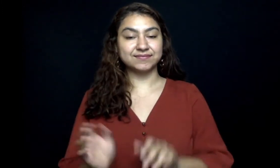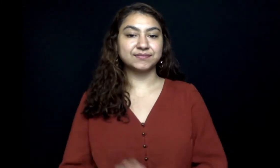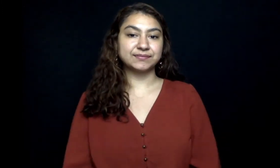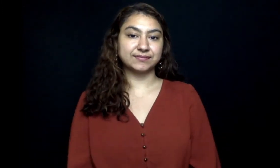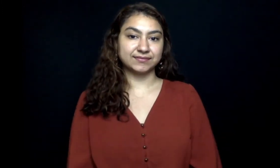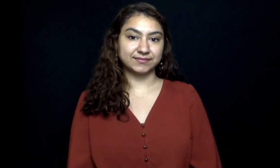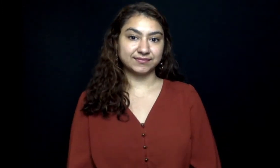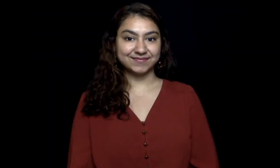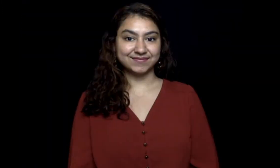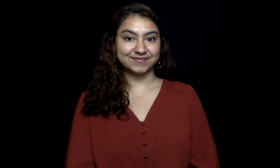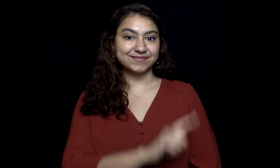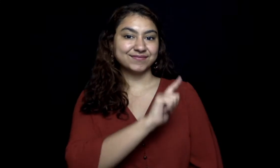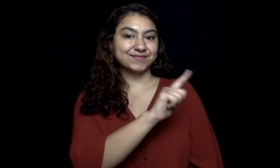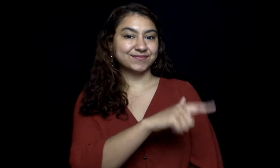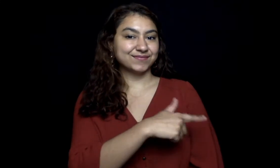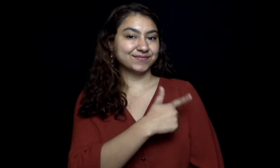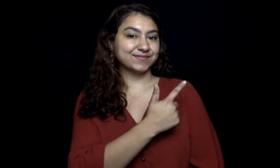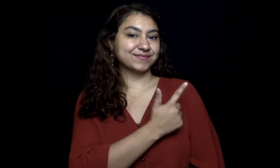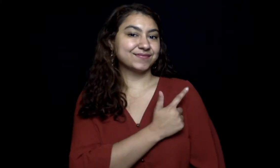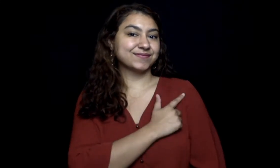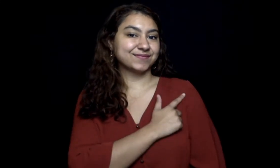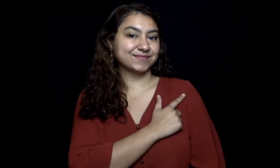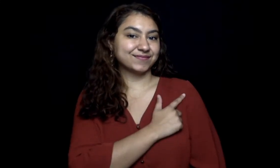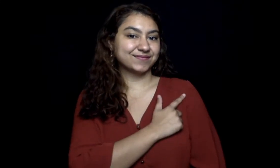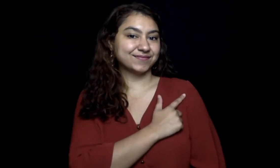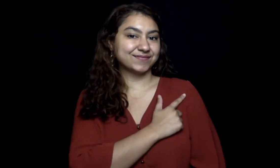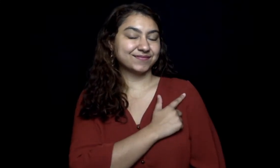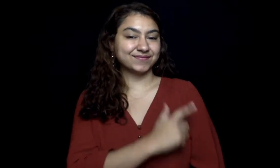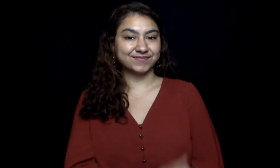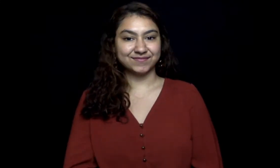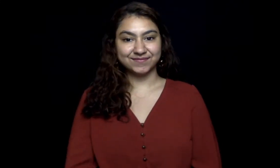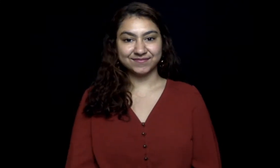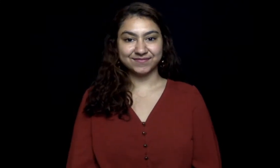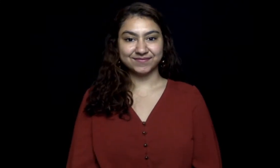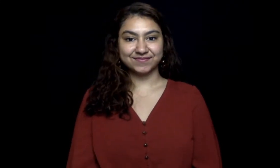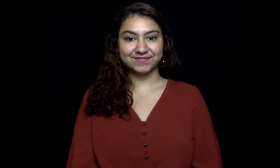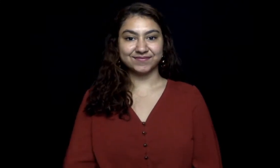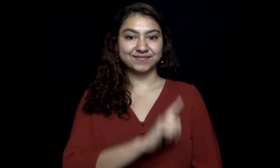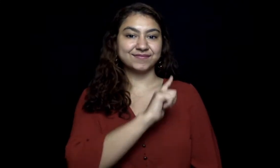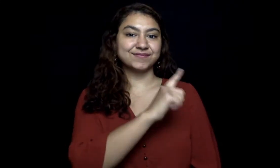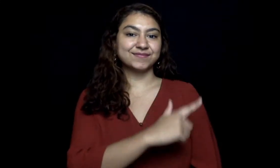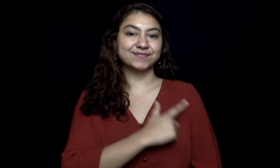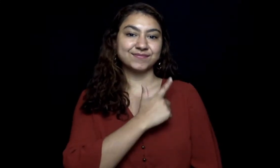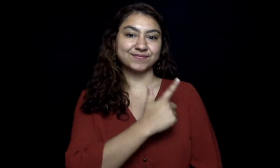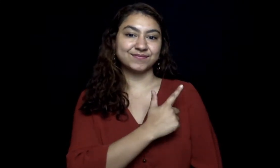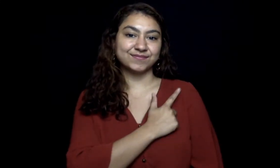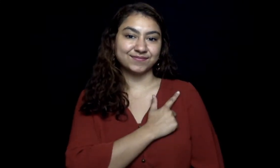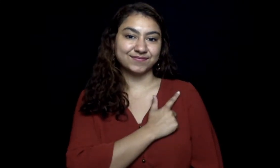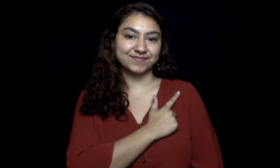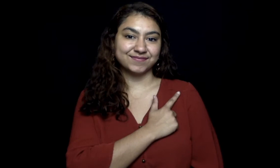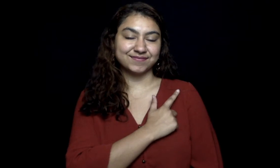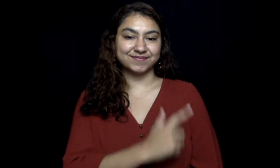Loyal